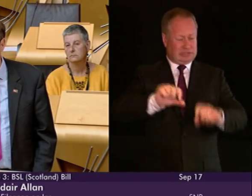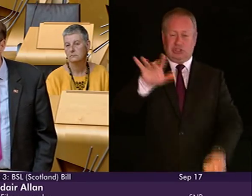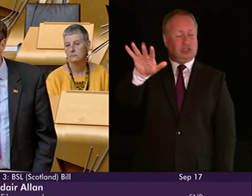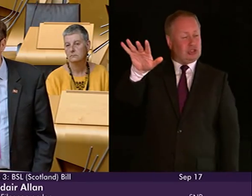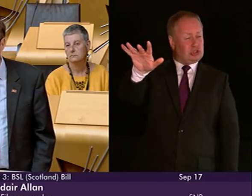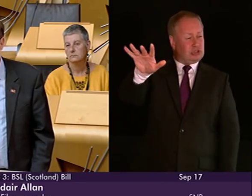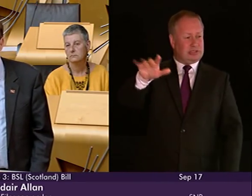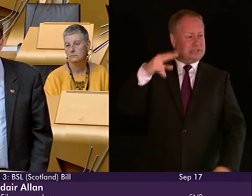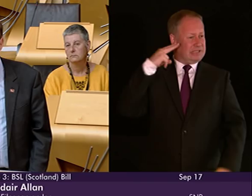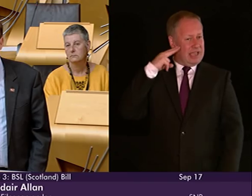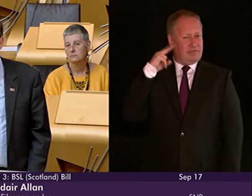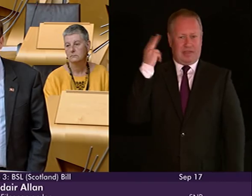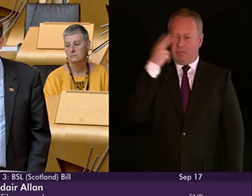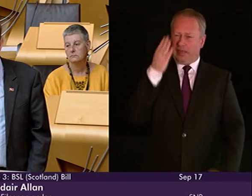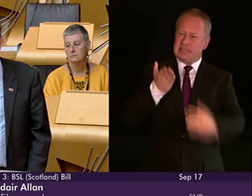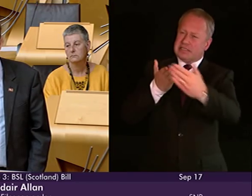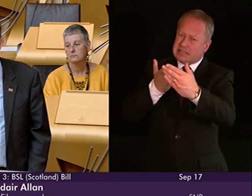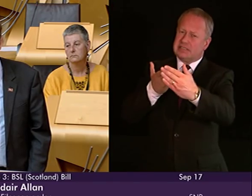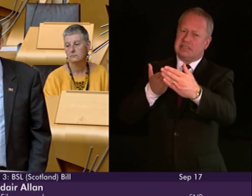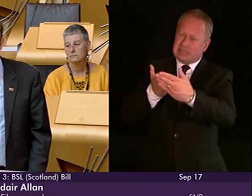still prevent deaf and deafblind BSL users from